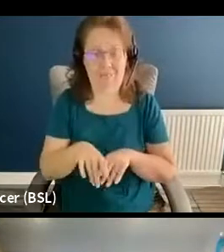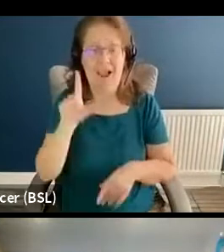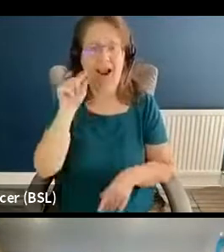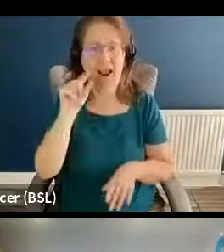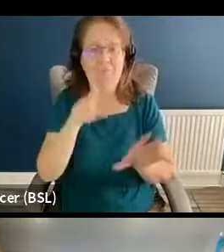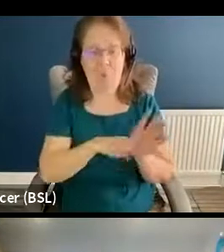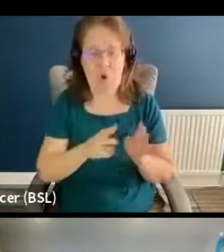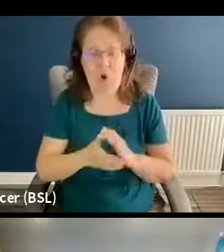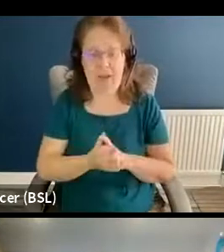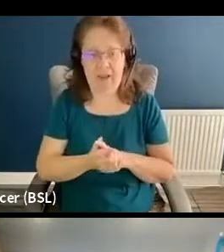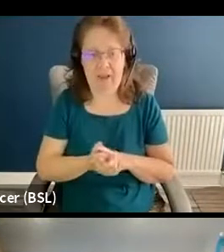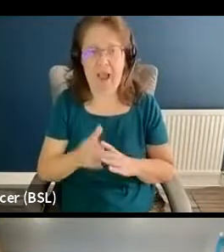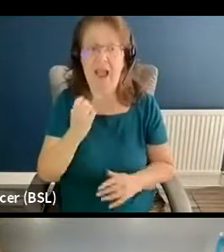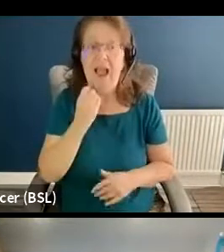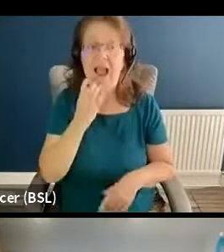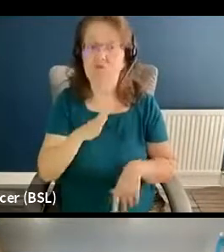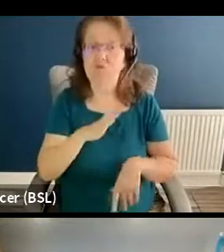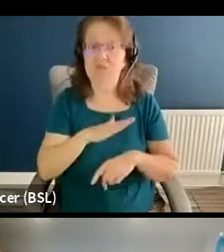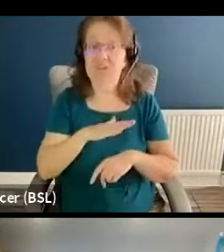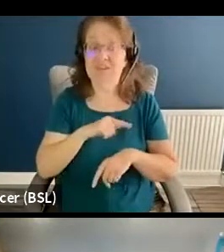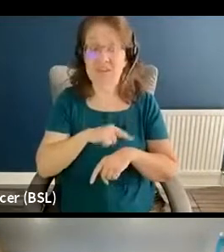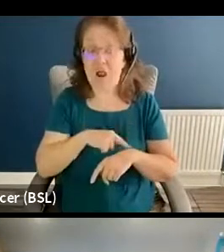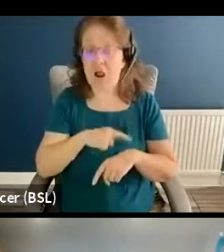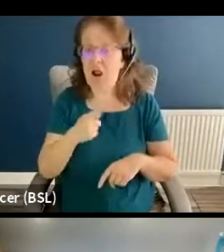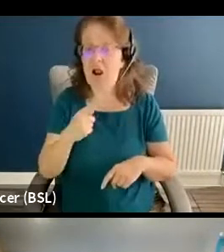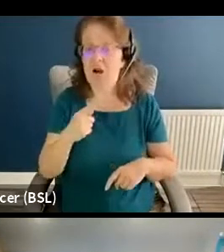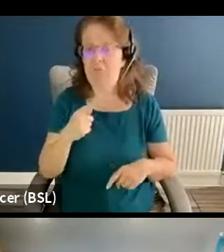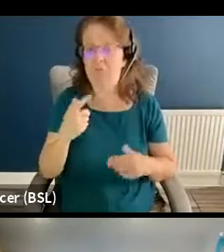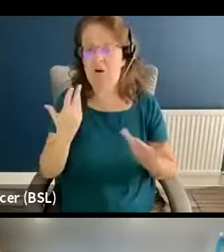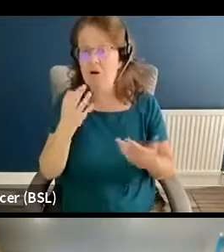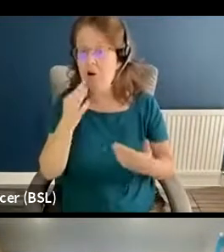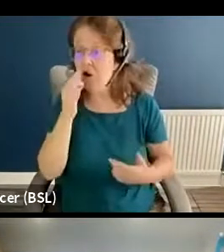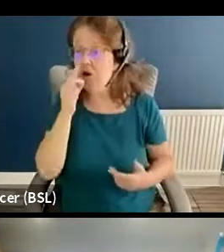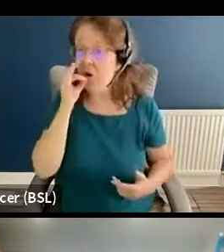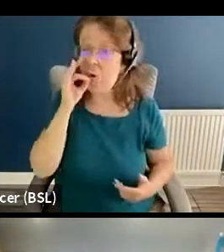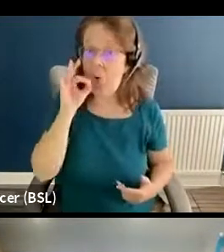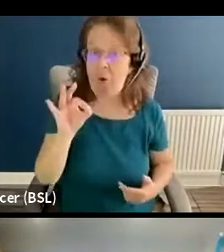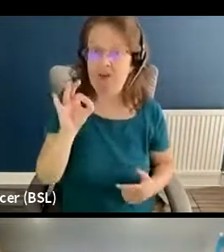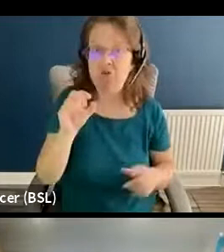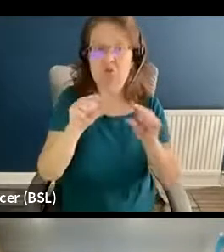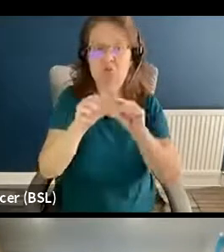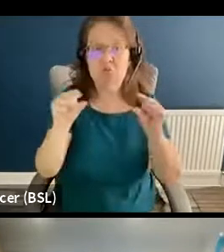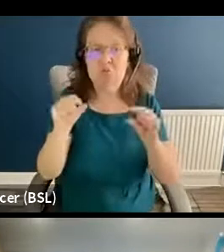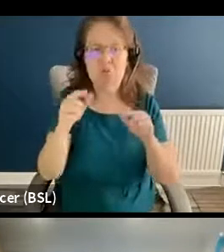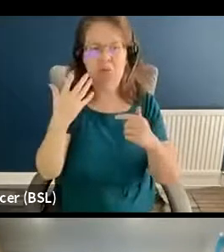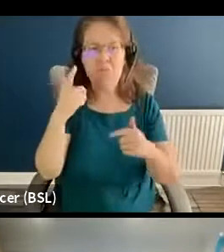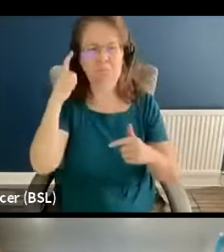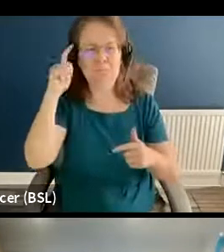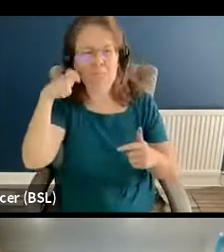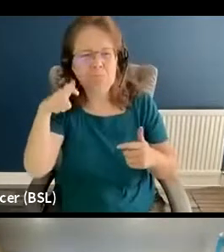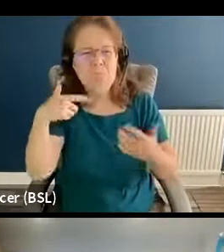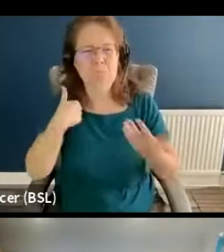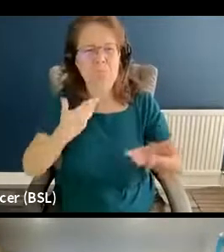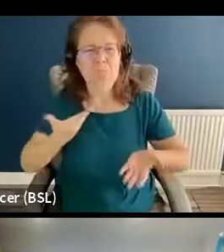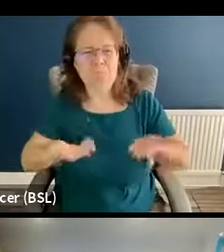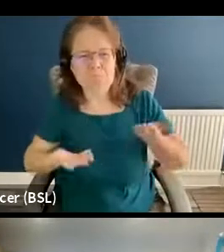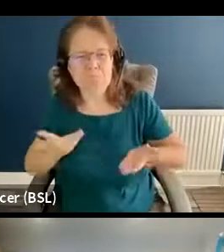And every time that anybody has asked a question there or comes with a doubt, or with